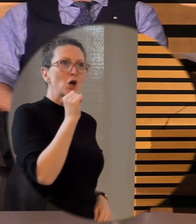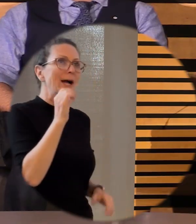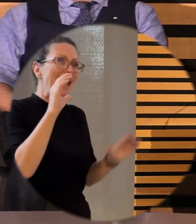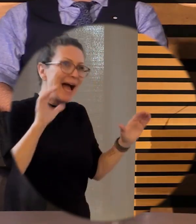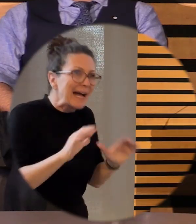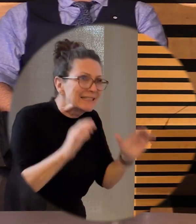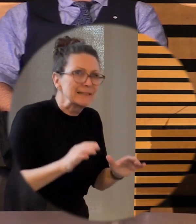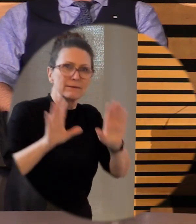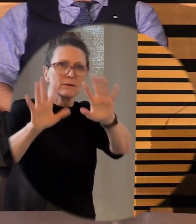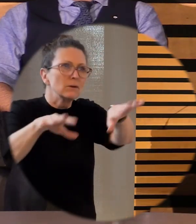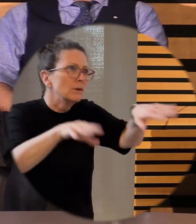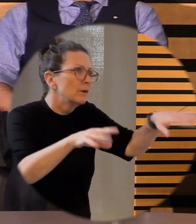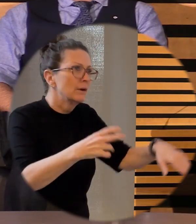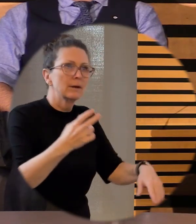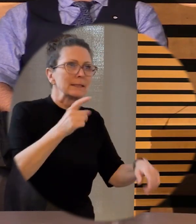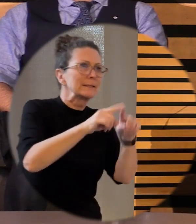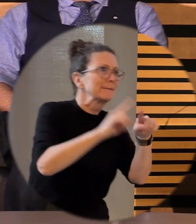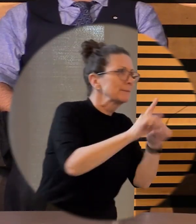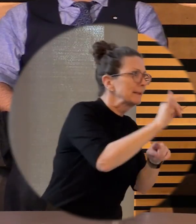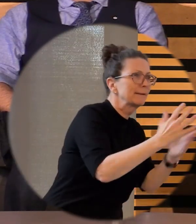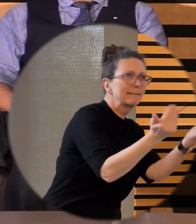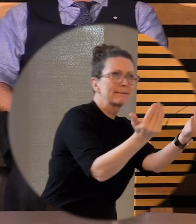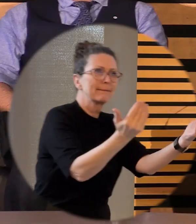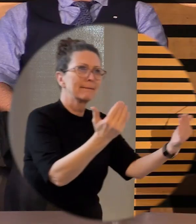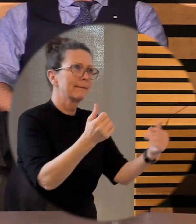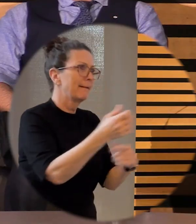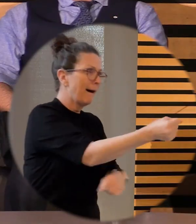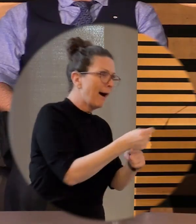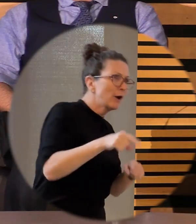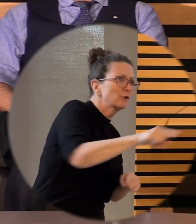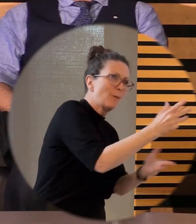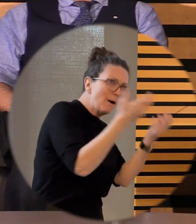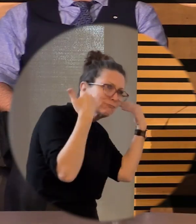actively solicit people with disabilities to be applying for jobs and they had to set up